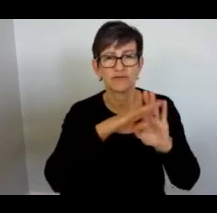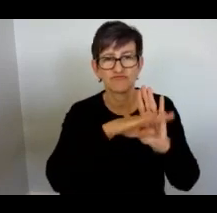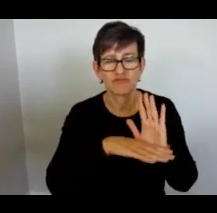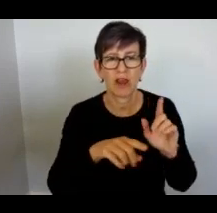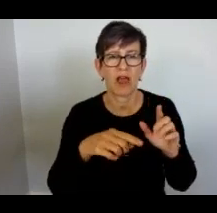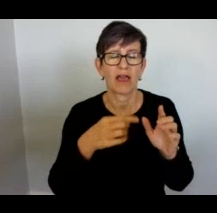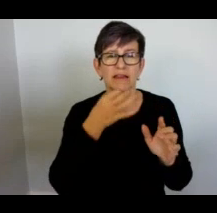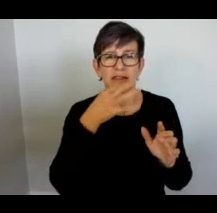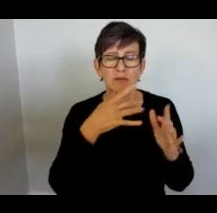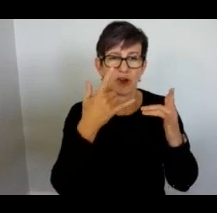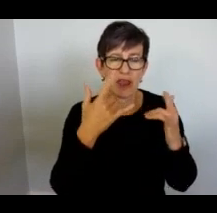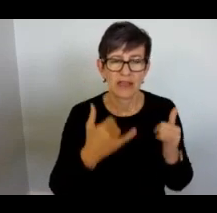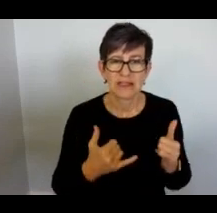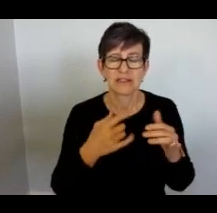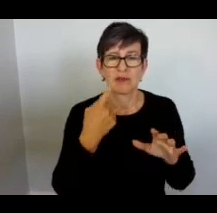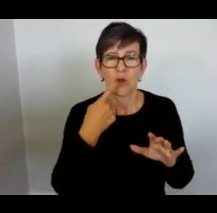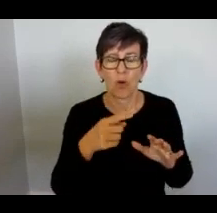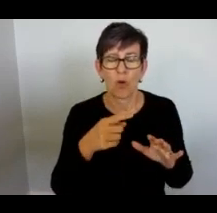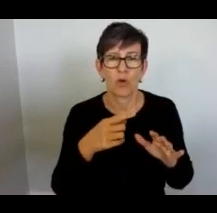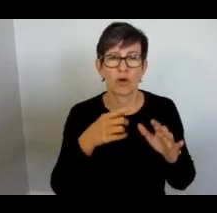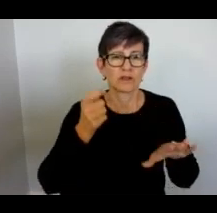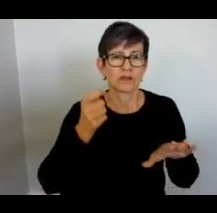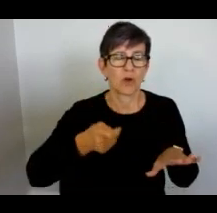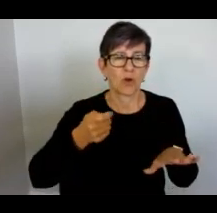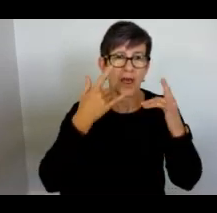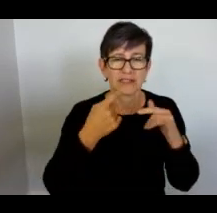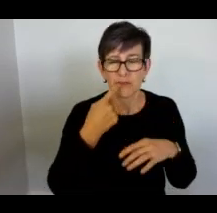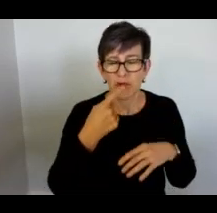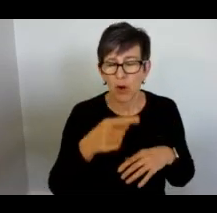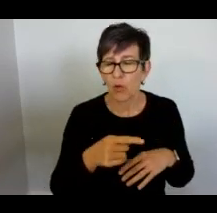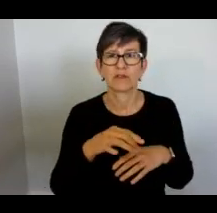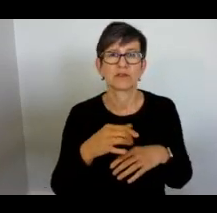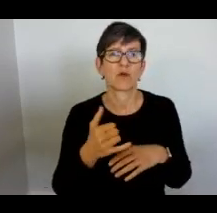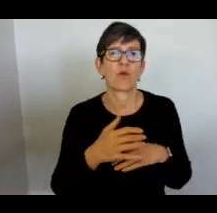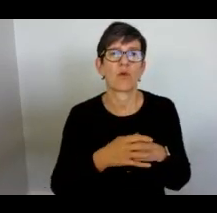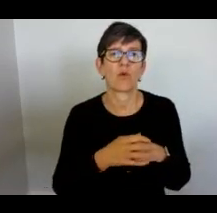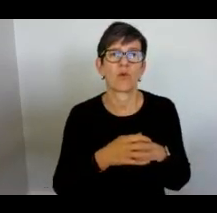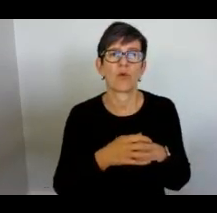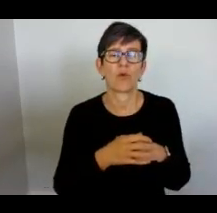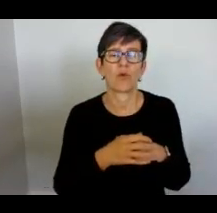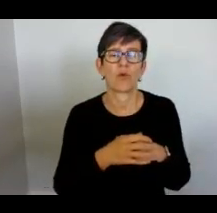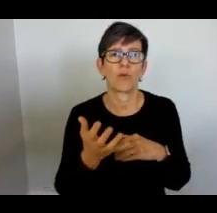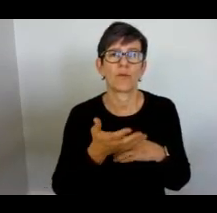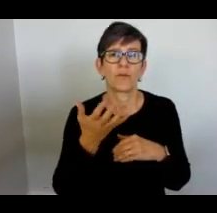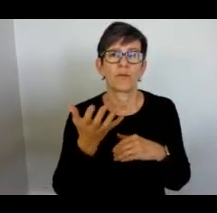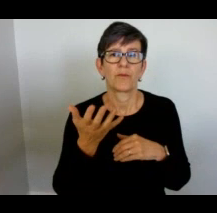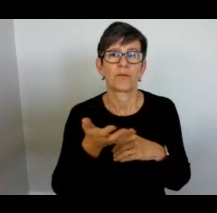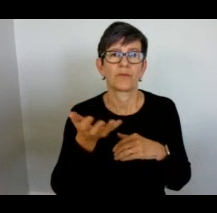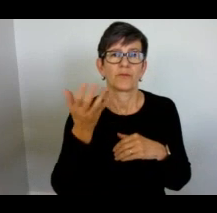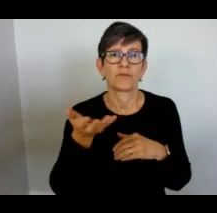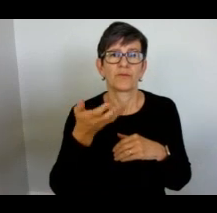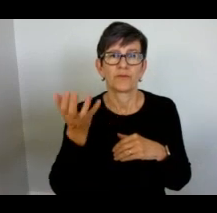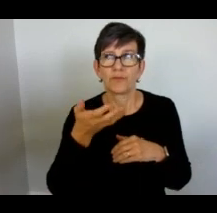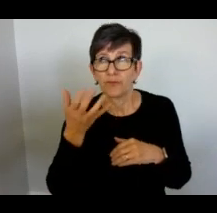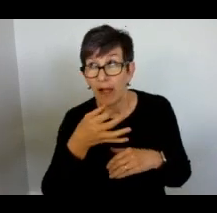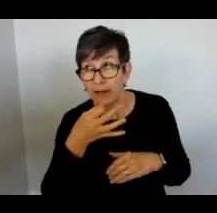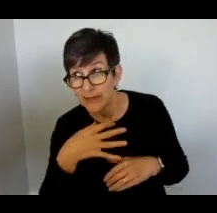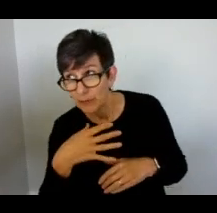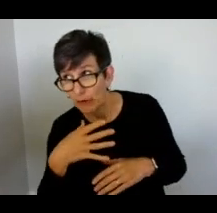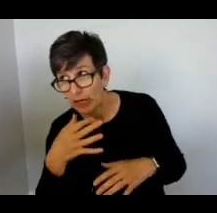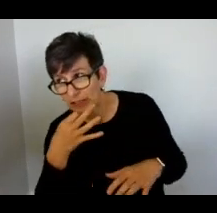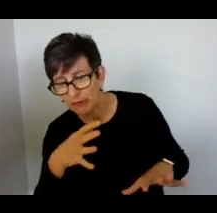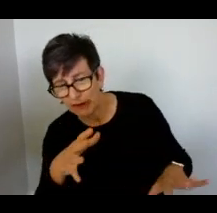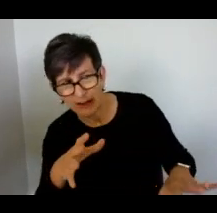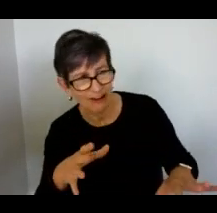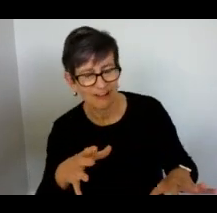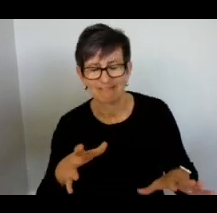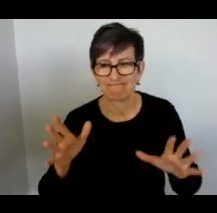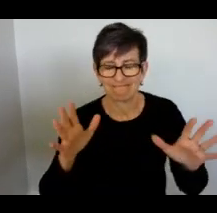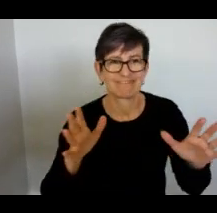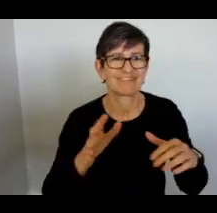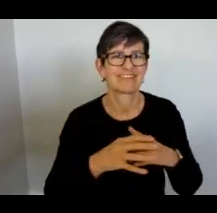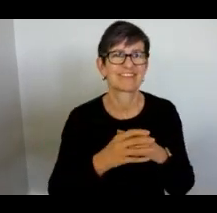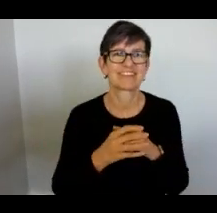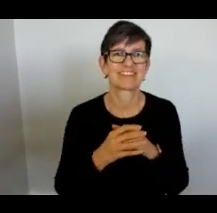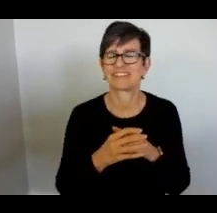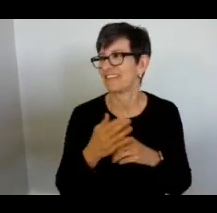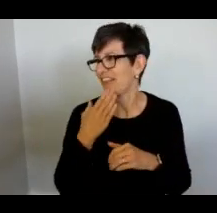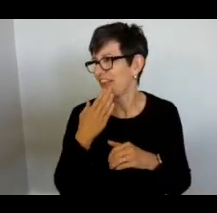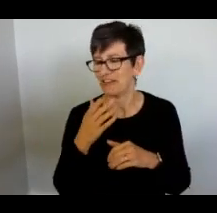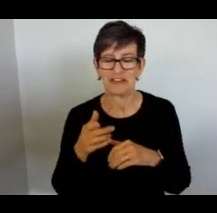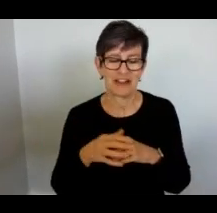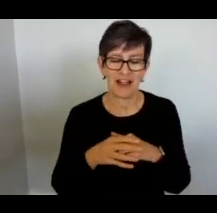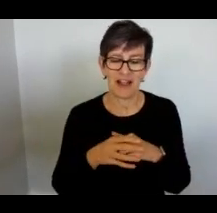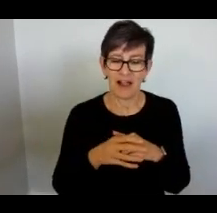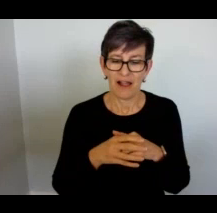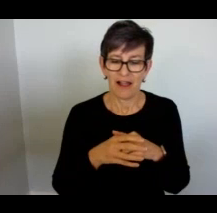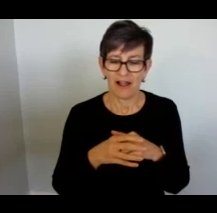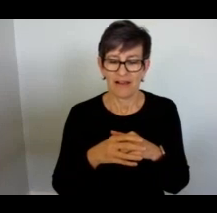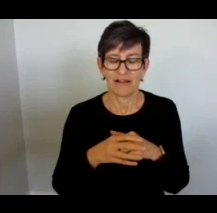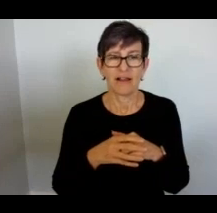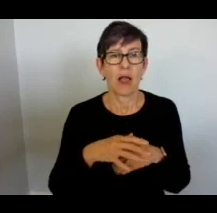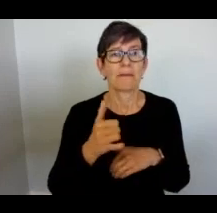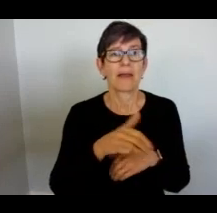court orders or - temporary custody orders. Thanks, Ese. The child might be subject to an